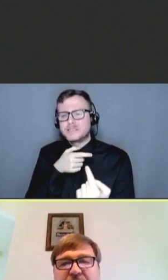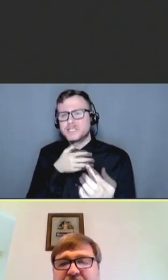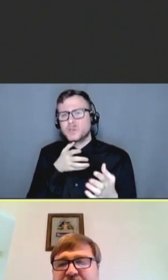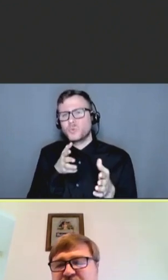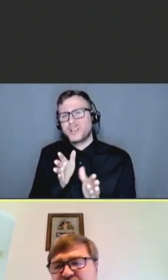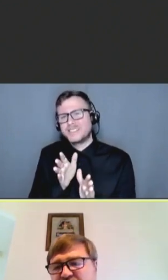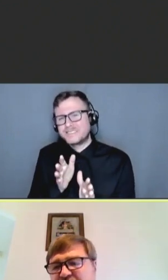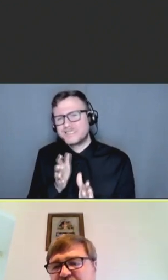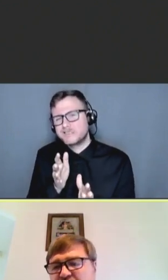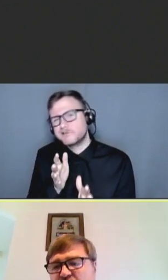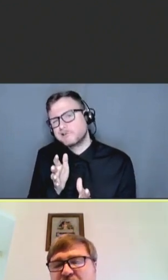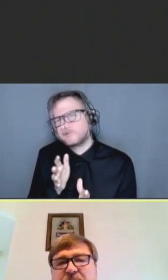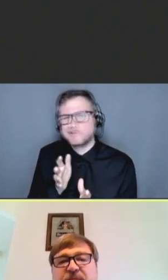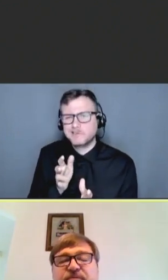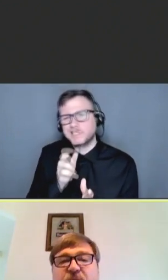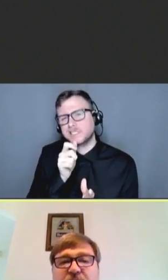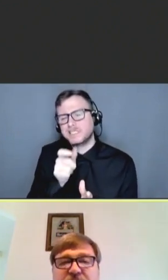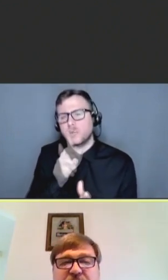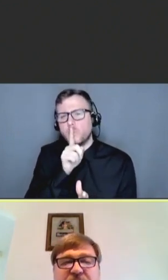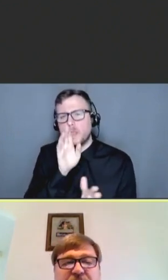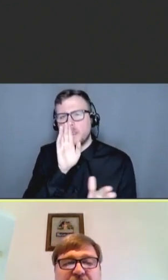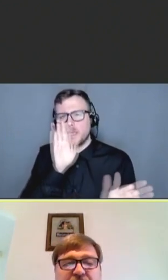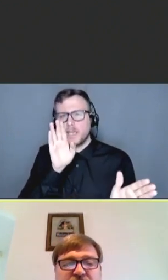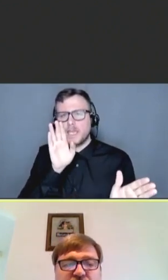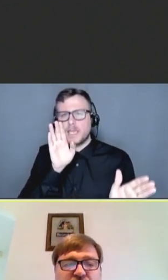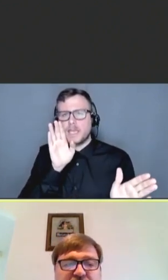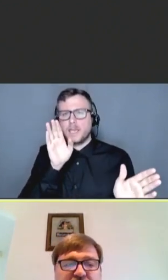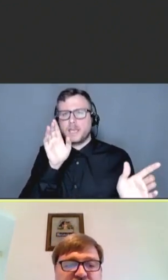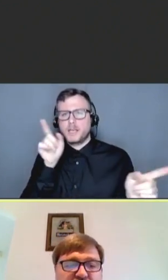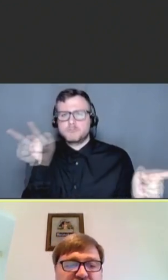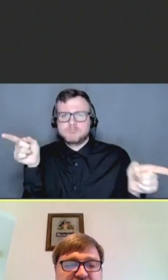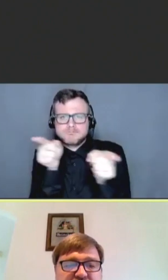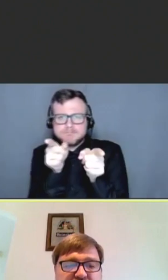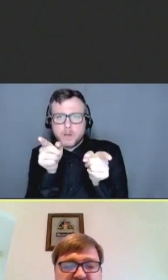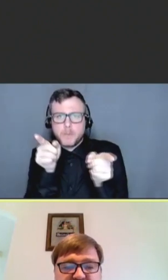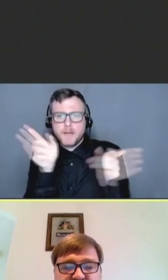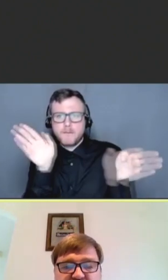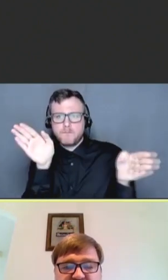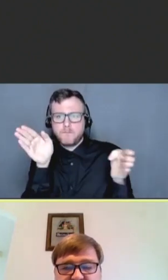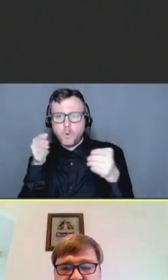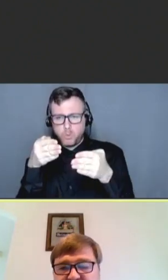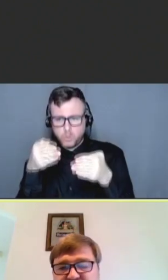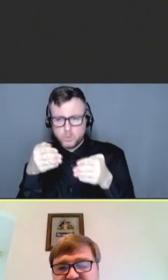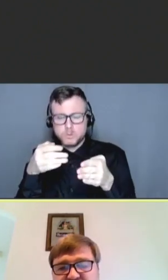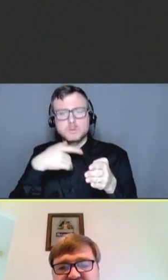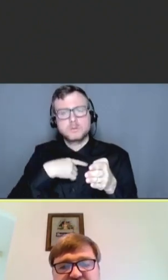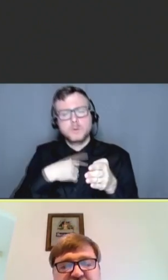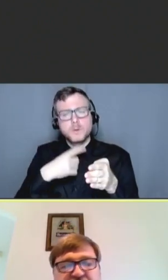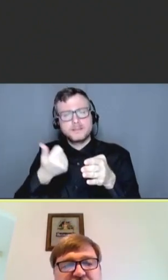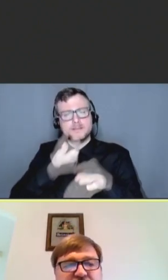not necessarily narrow it, but focus it so that we get the right charges in place for this.